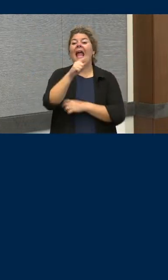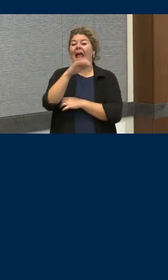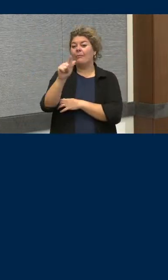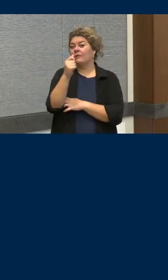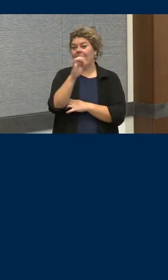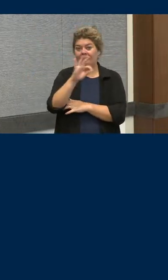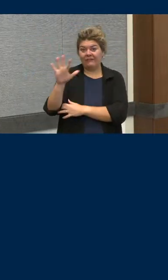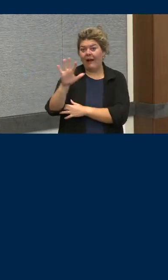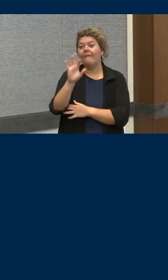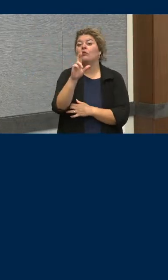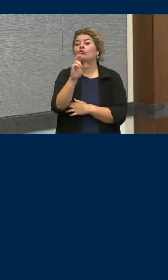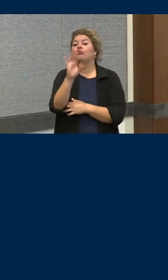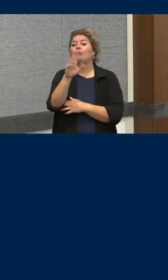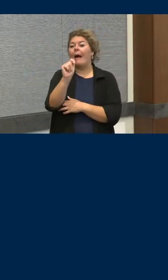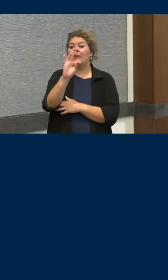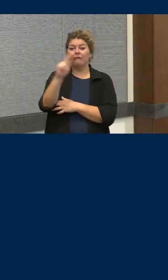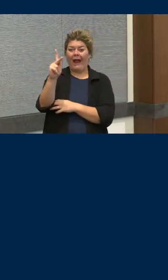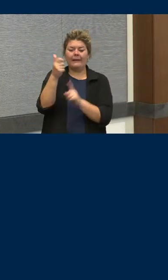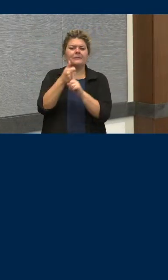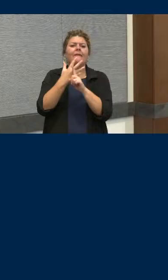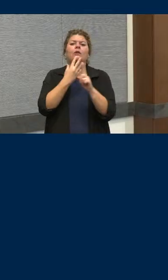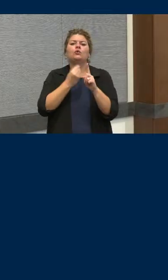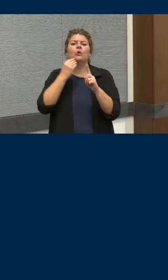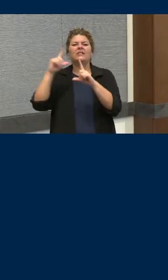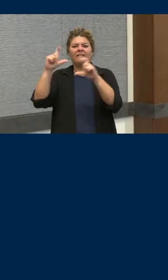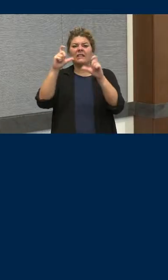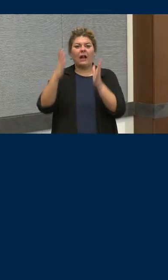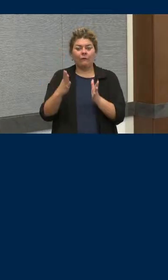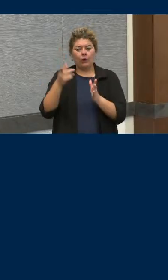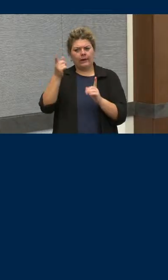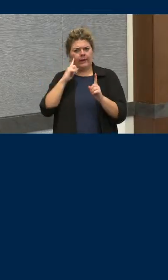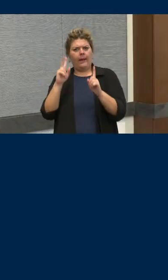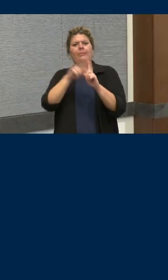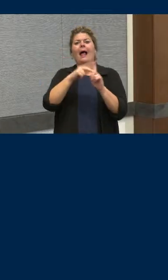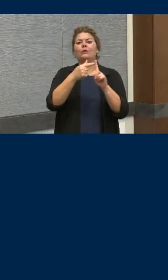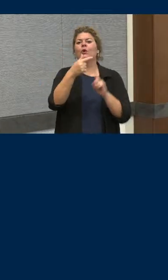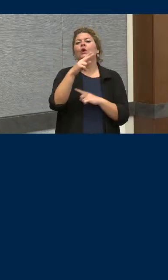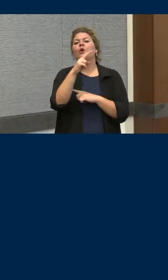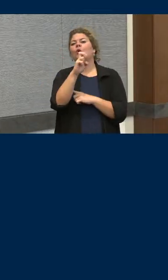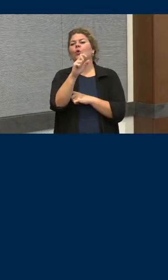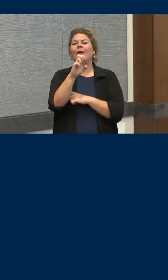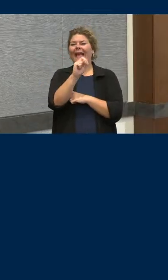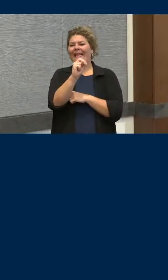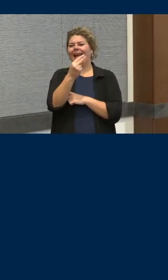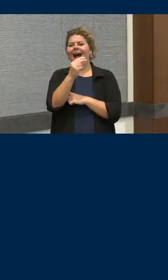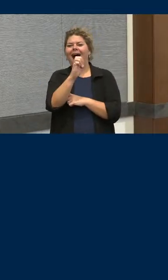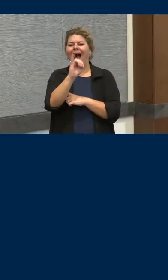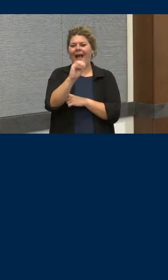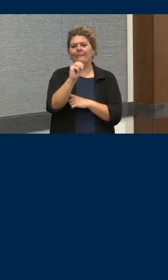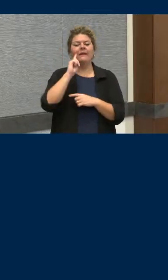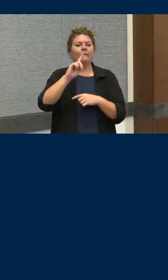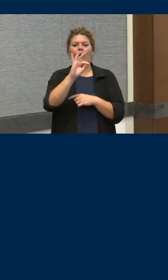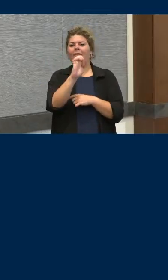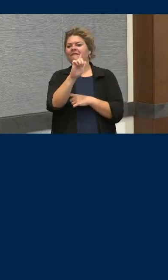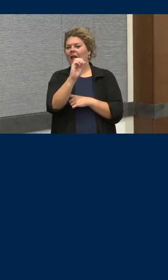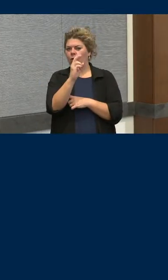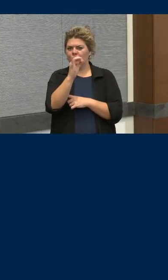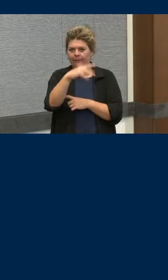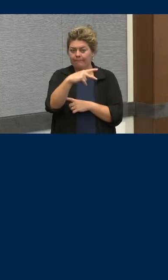Jewish photographer, applied to